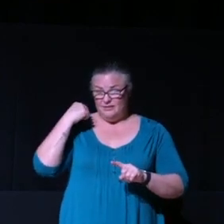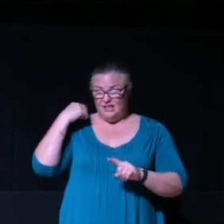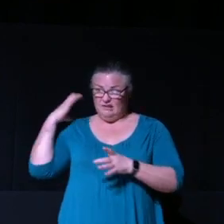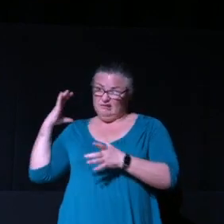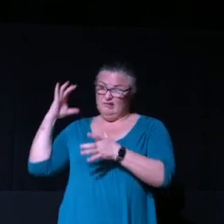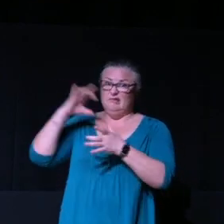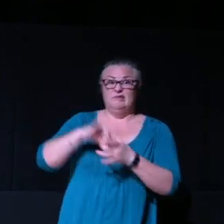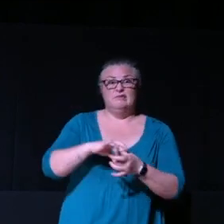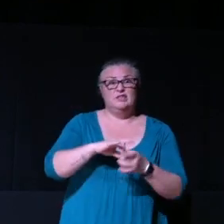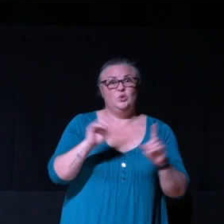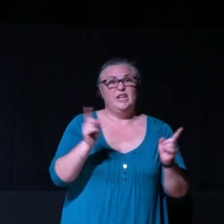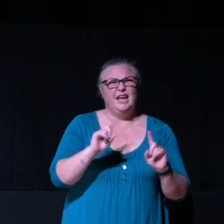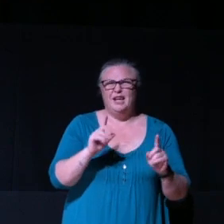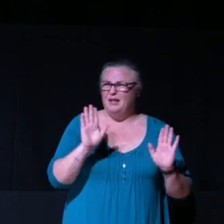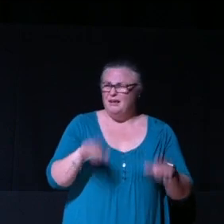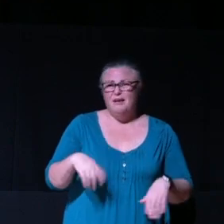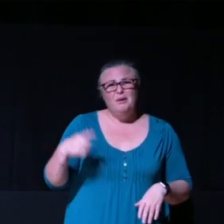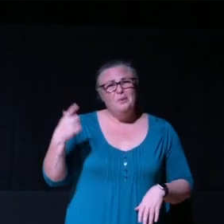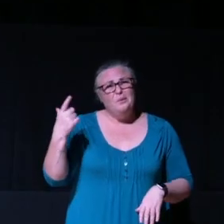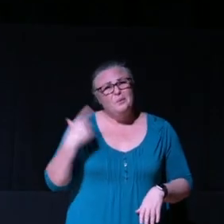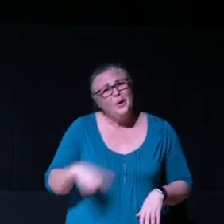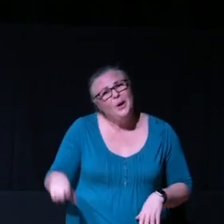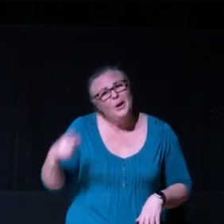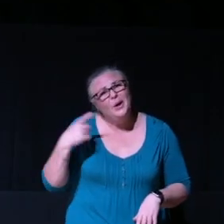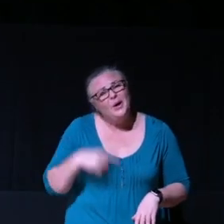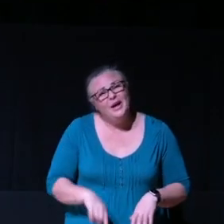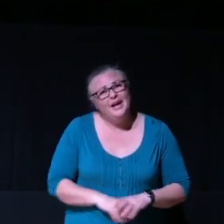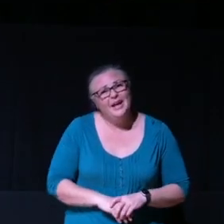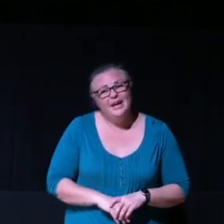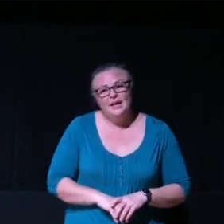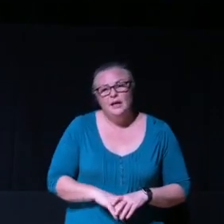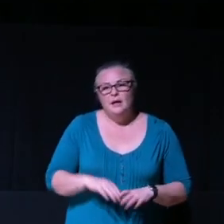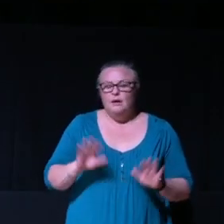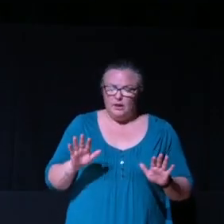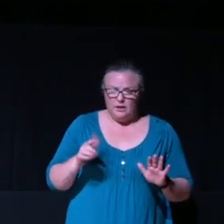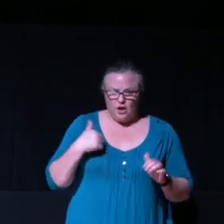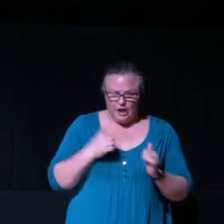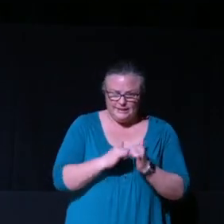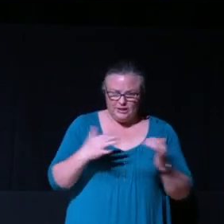necessarily fully accountable for things that we said? I don't know if I agree. I disagree with myself. Okay, all right.